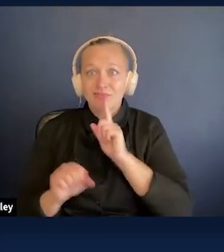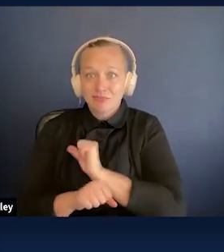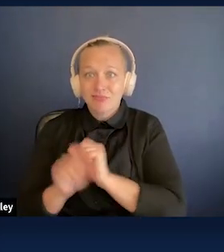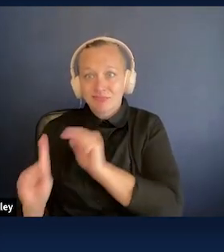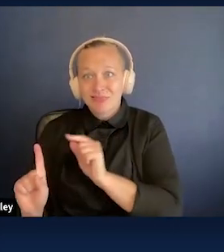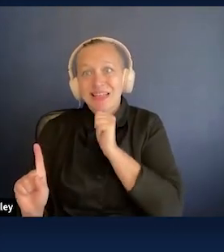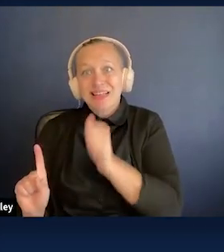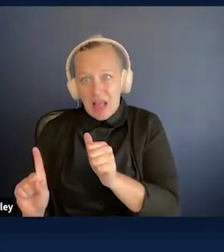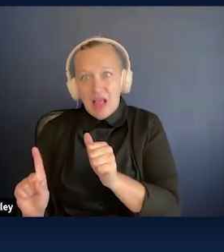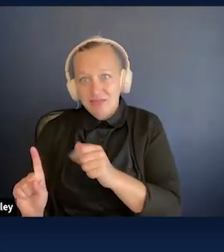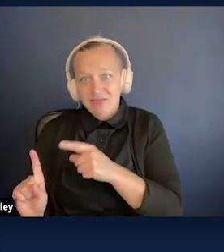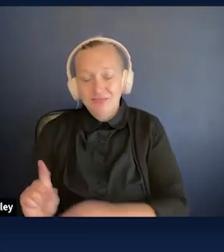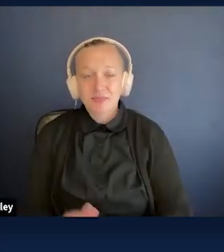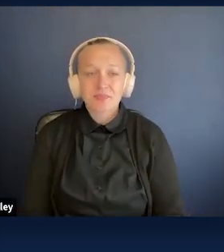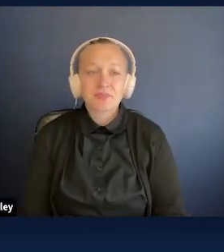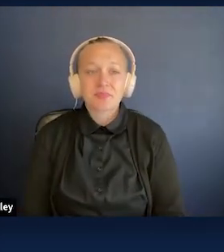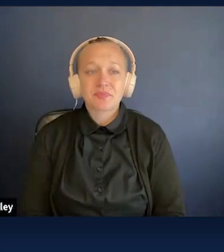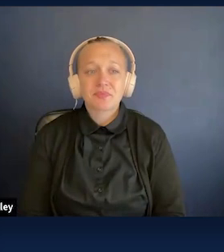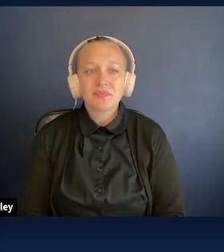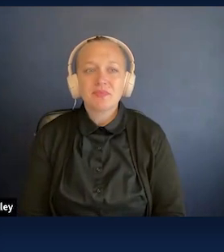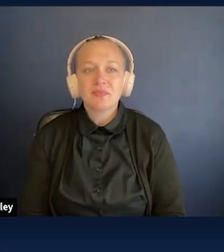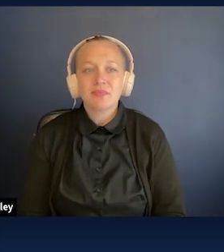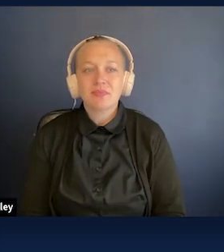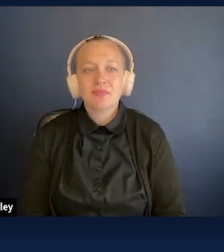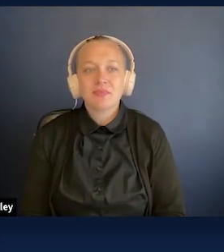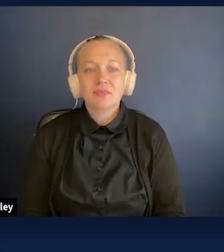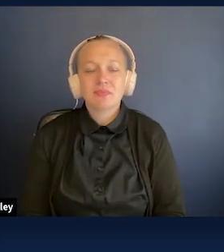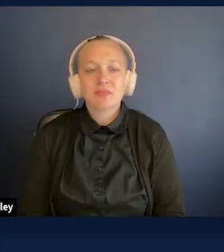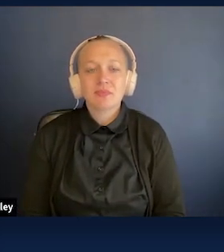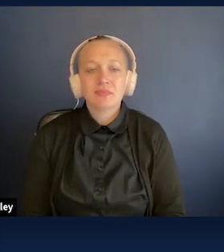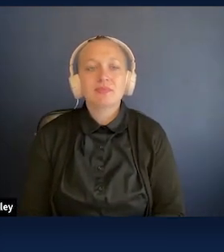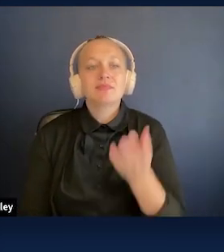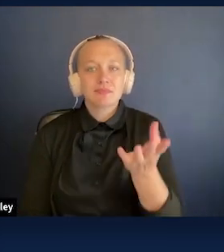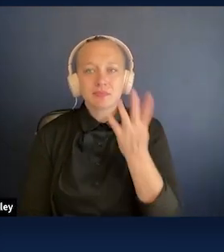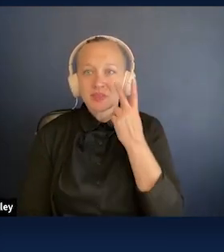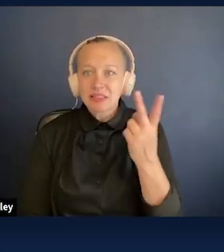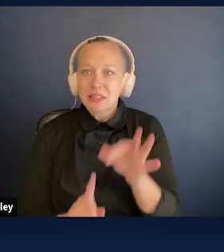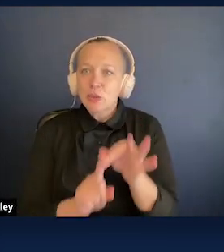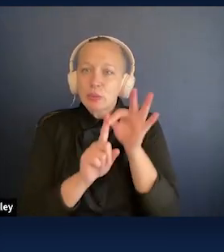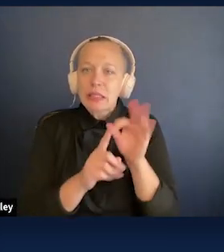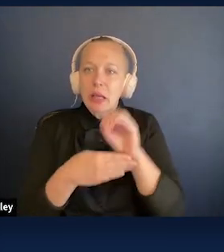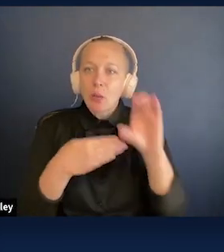For the second objective, um, what we're looking at here is the proportion of the total number of unique outcome events over the 9-year follow-up period.